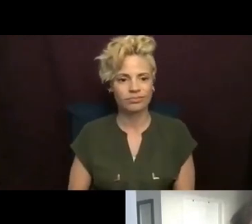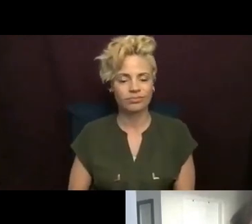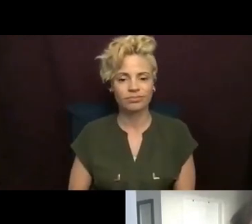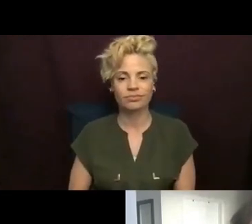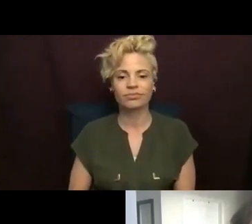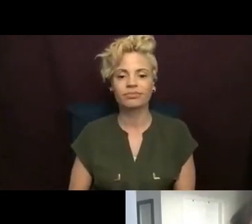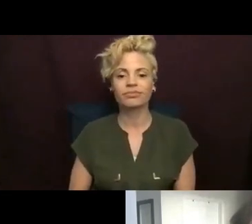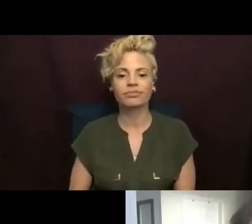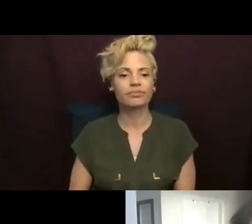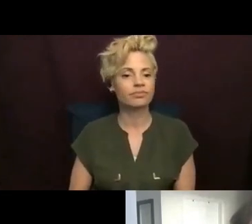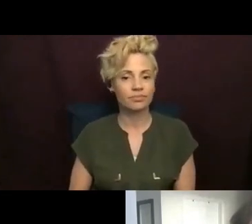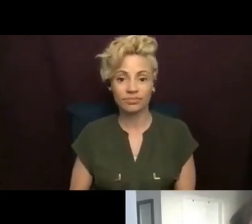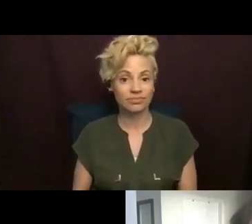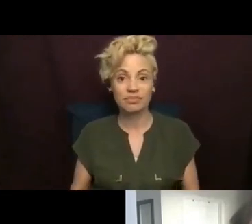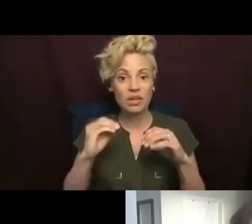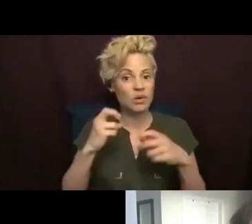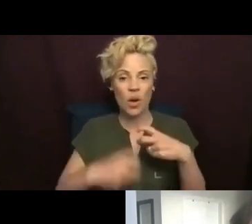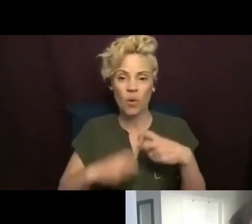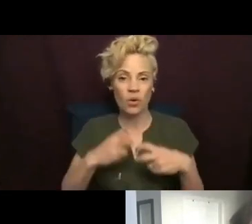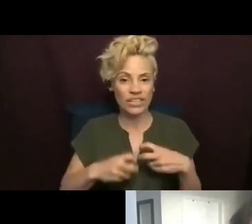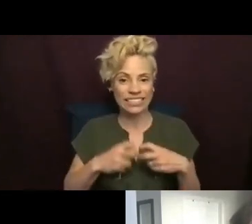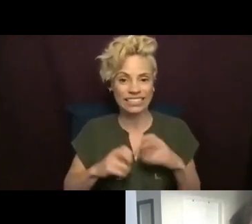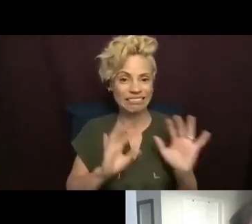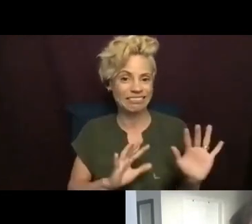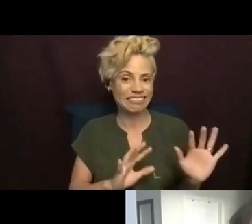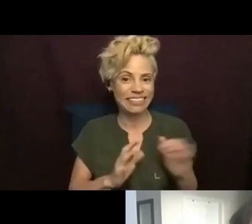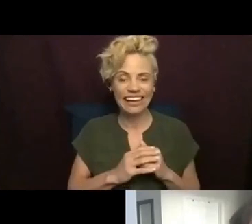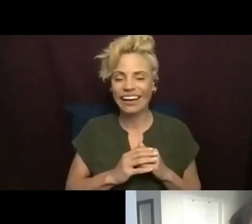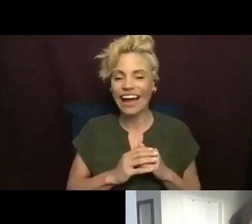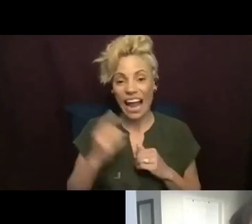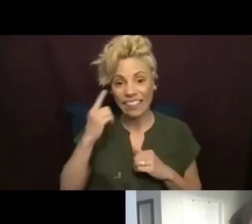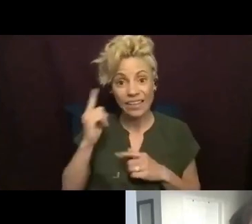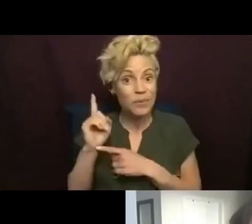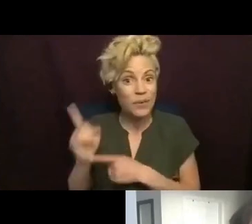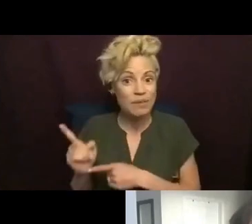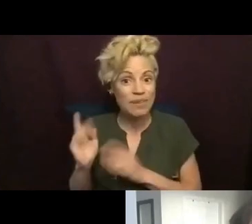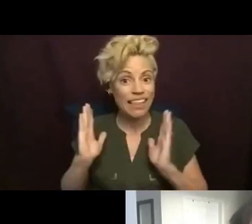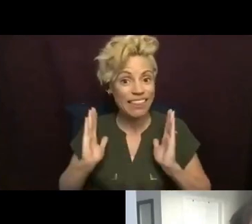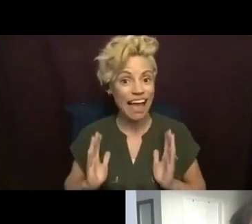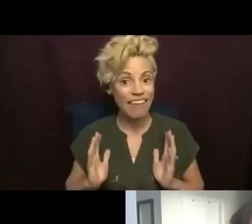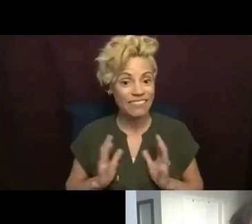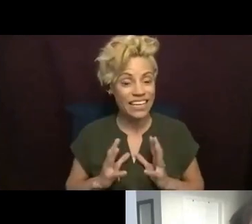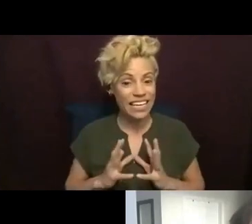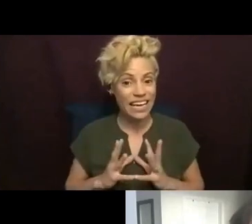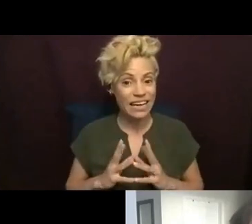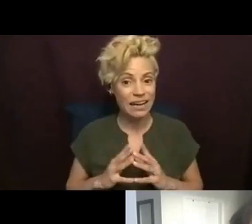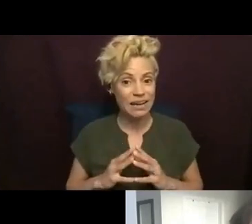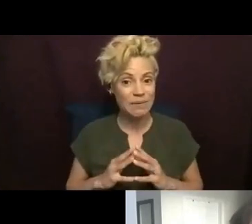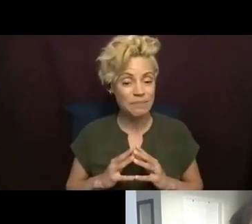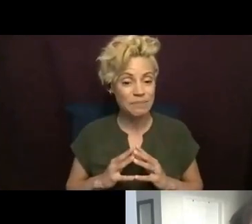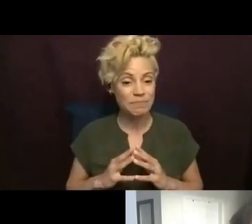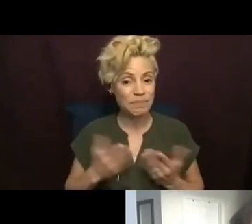No worries at all. I think we only have one minute left, but maybe we can hear about,